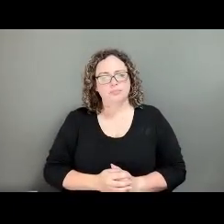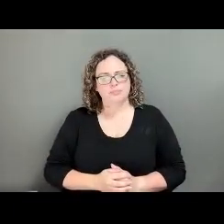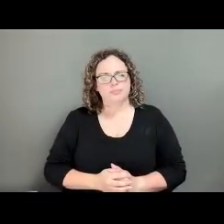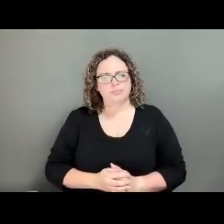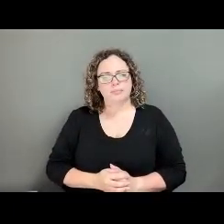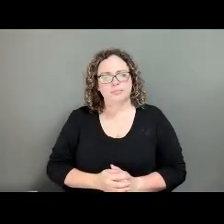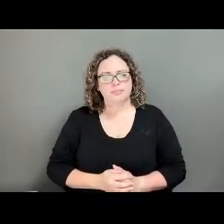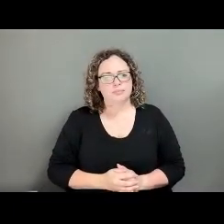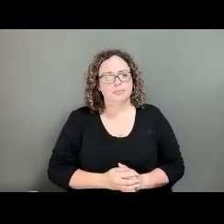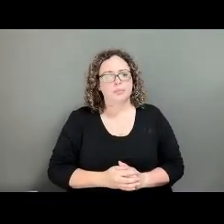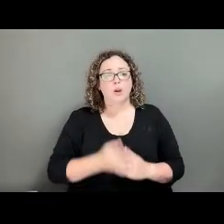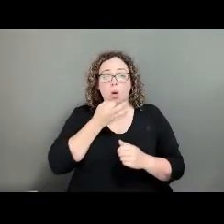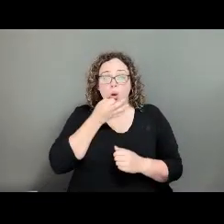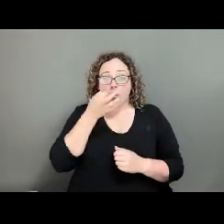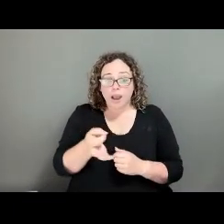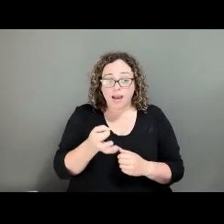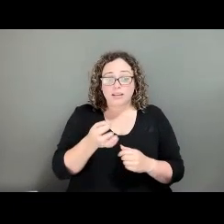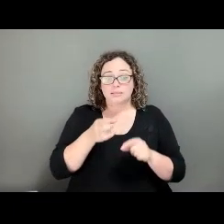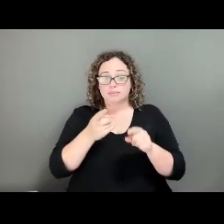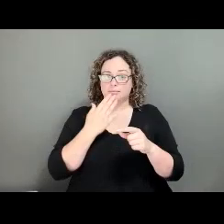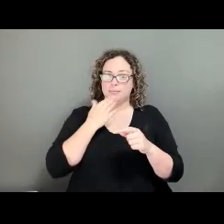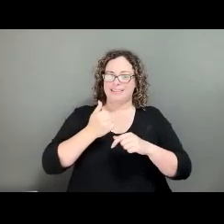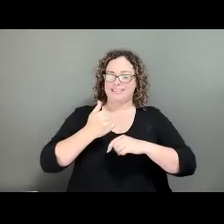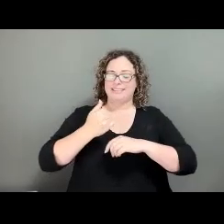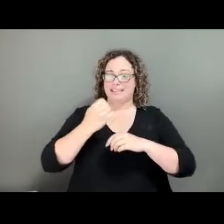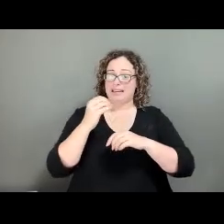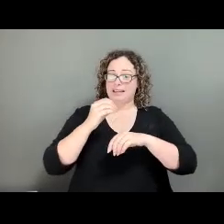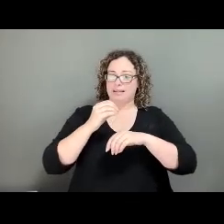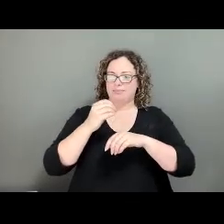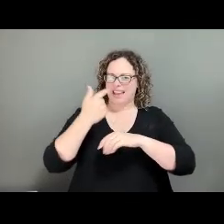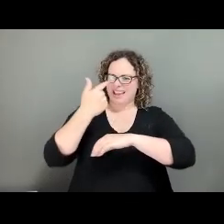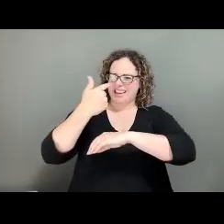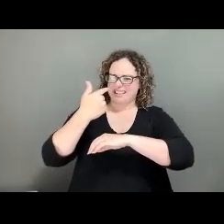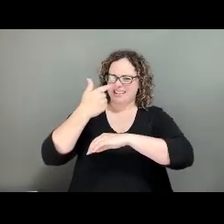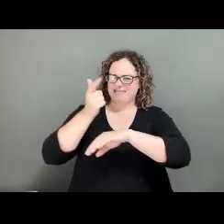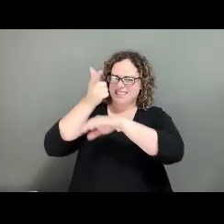keep your camera on so we can see your faces. But it's up to you if you feel comfortable